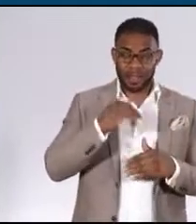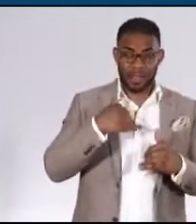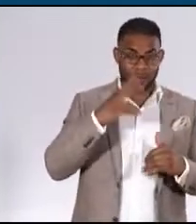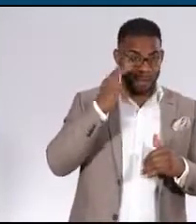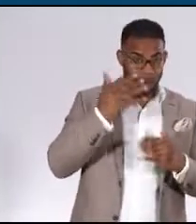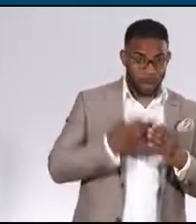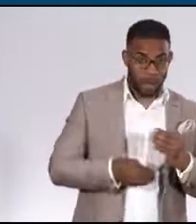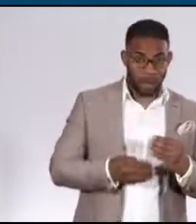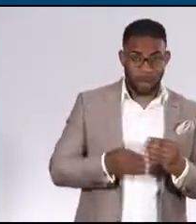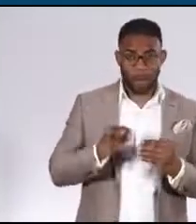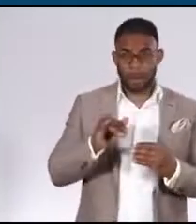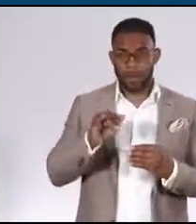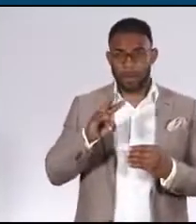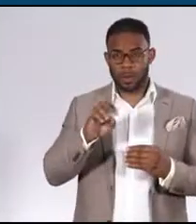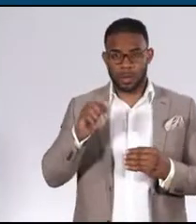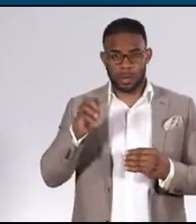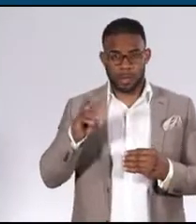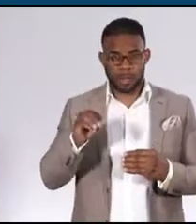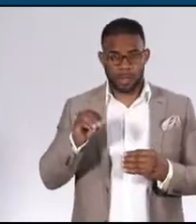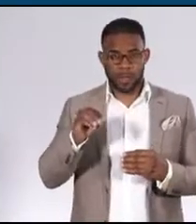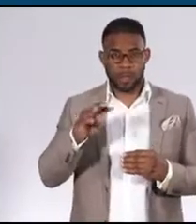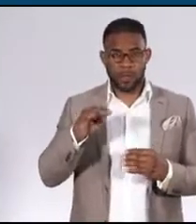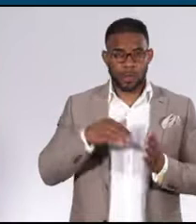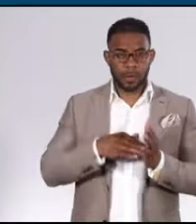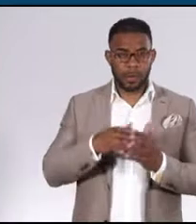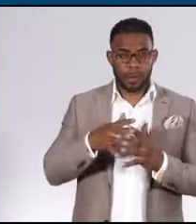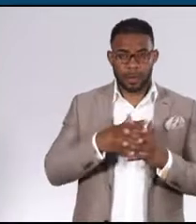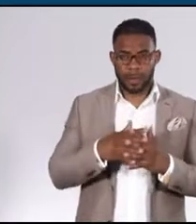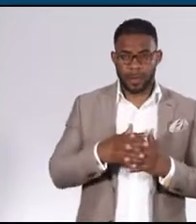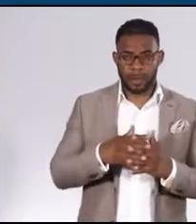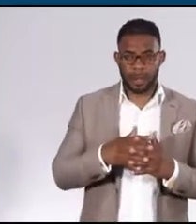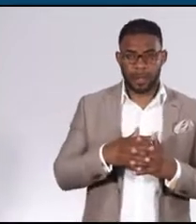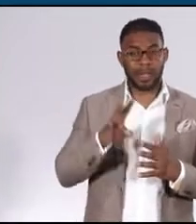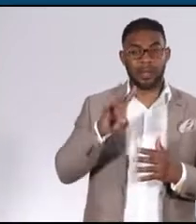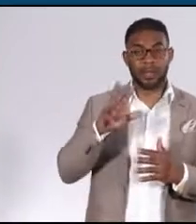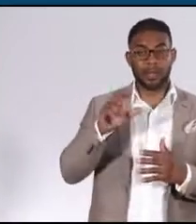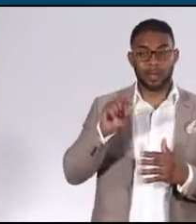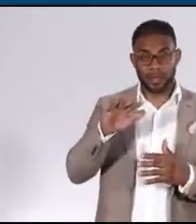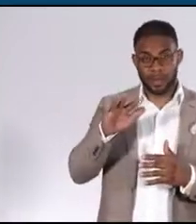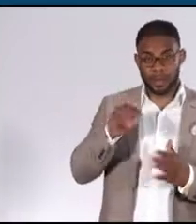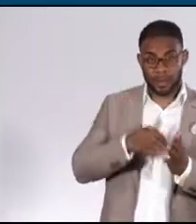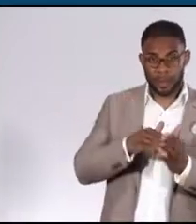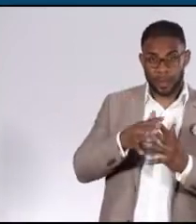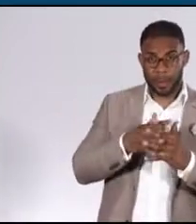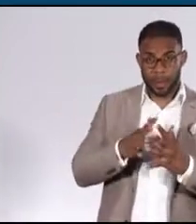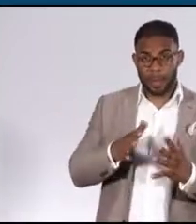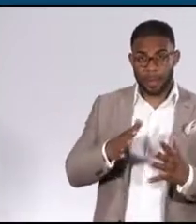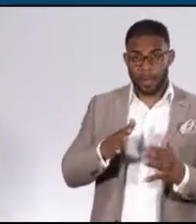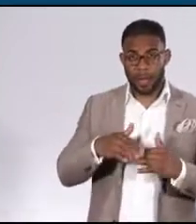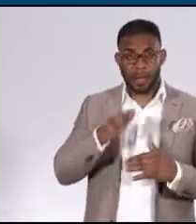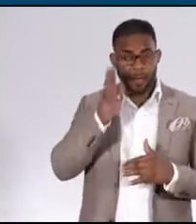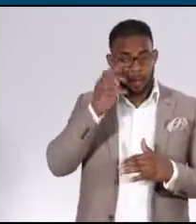And by 2060, 40 million americans, I mean73.5 million americans, a bit of hearing loss in 2060.